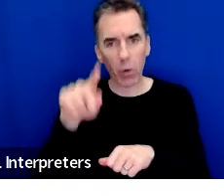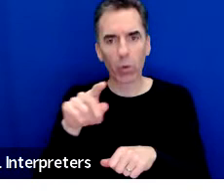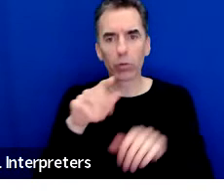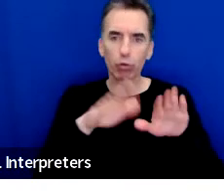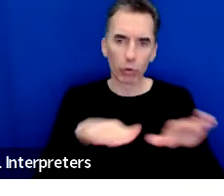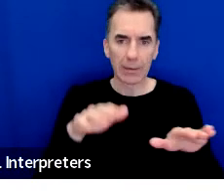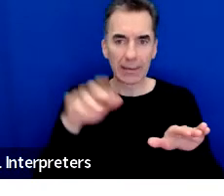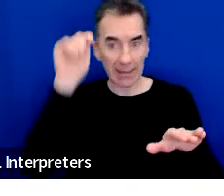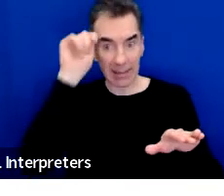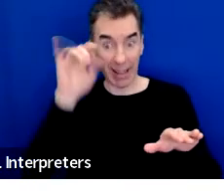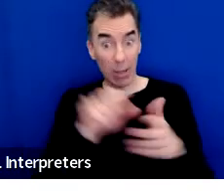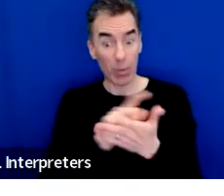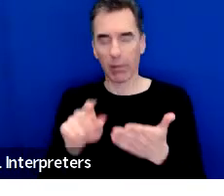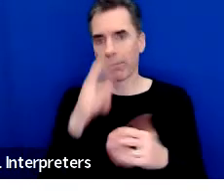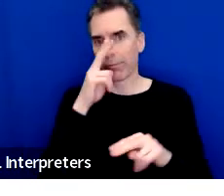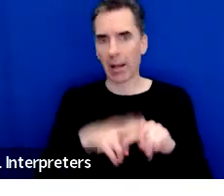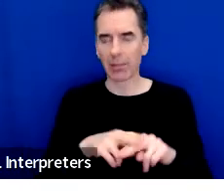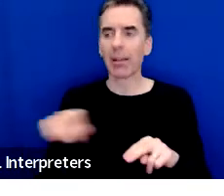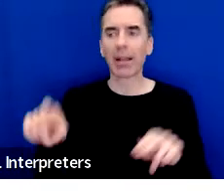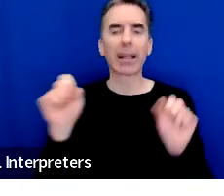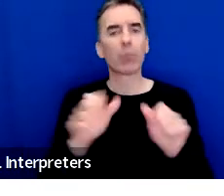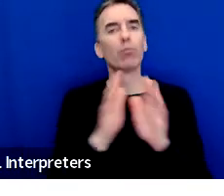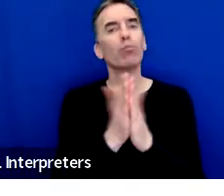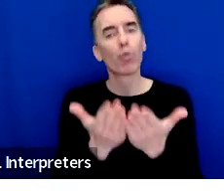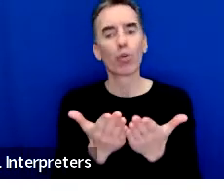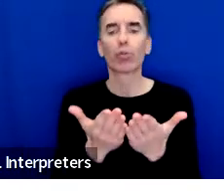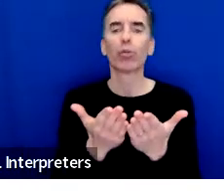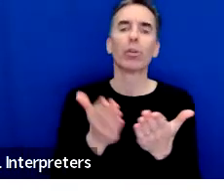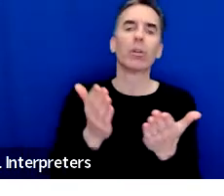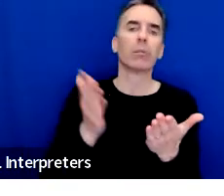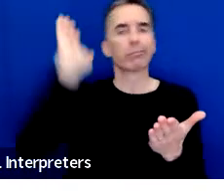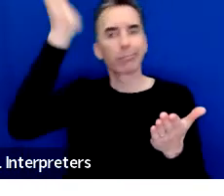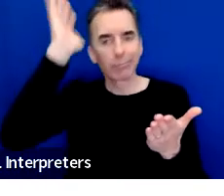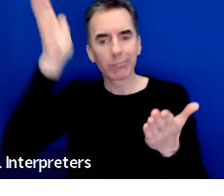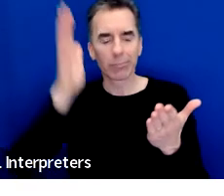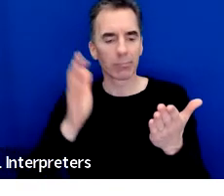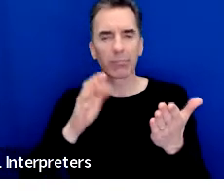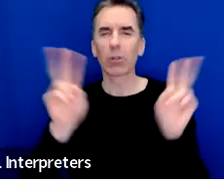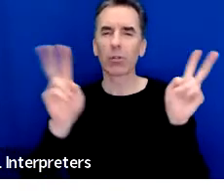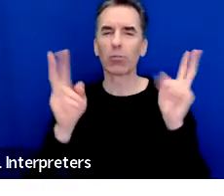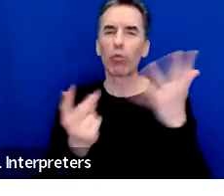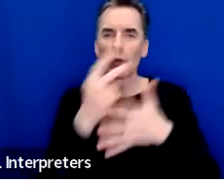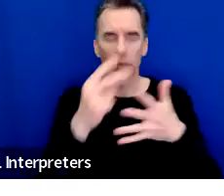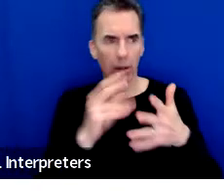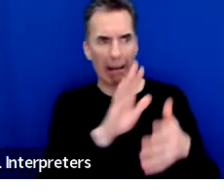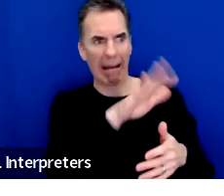because they get to do a book talk and they record it and they talk about a book and try to sell it to a certain audience. So it's a fun week.